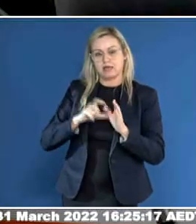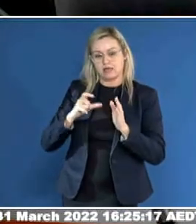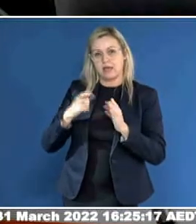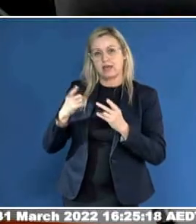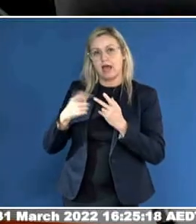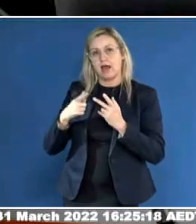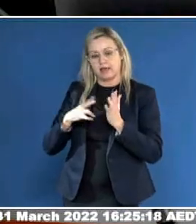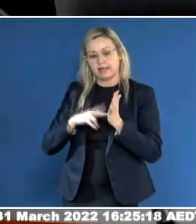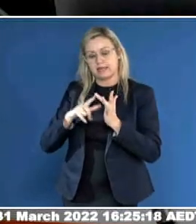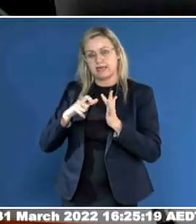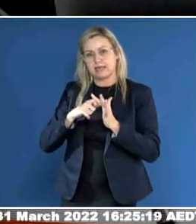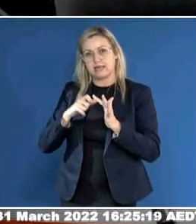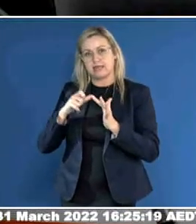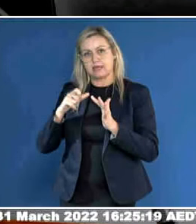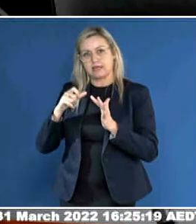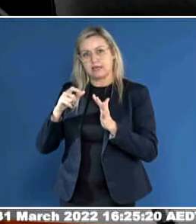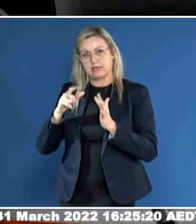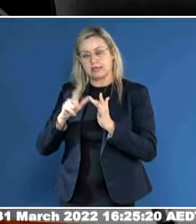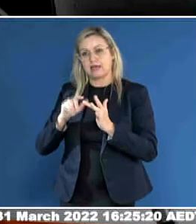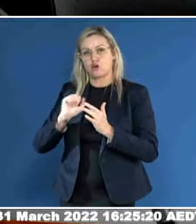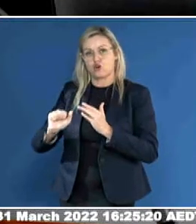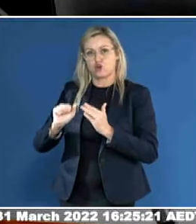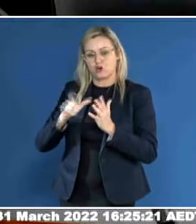I want to do that and then we can adjourn until 10 o'clock tomorrow.